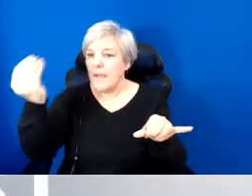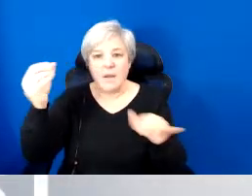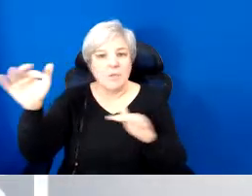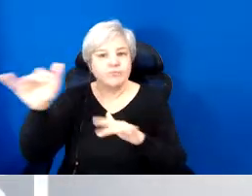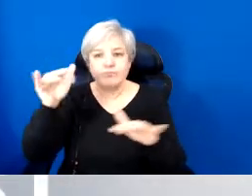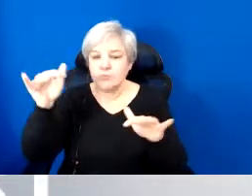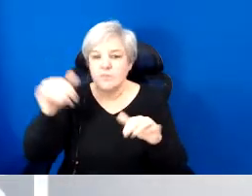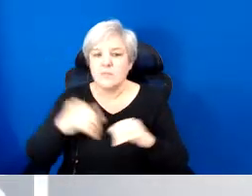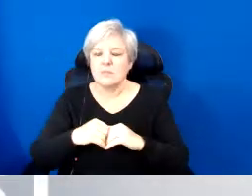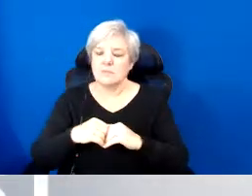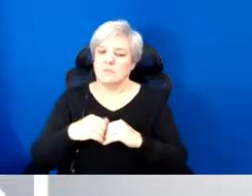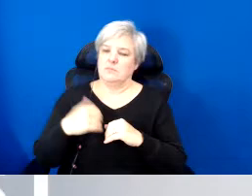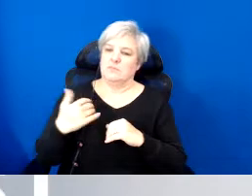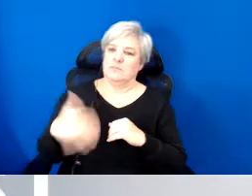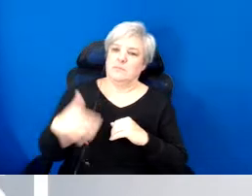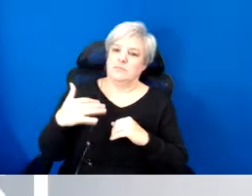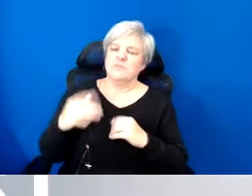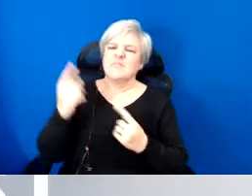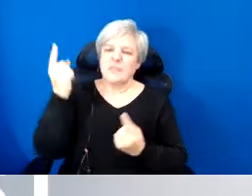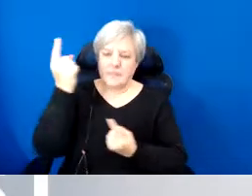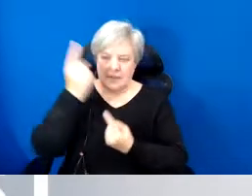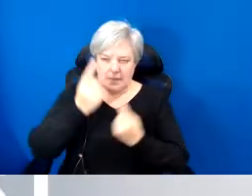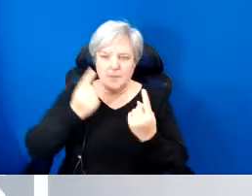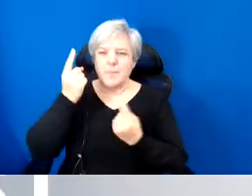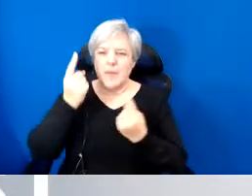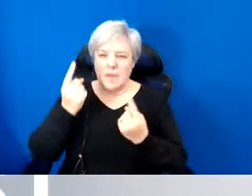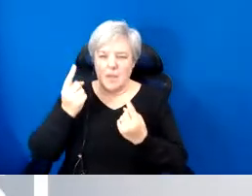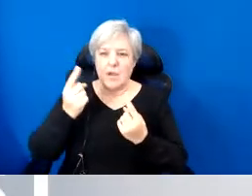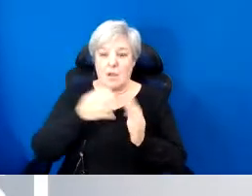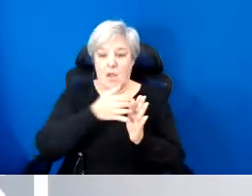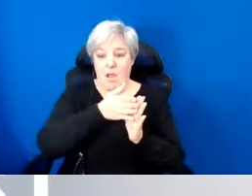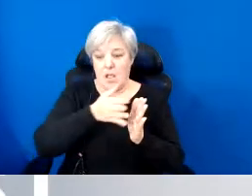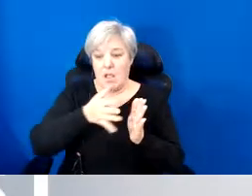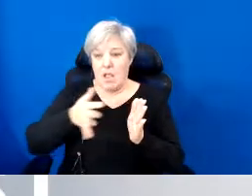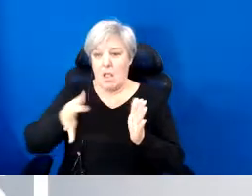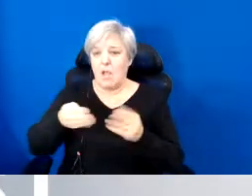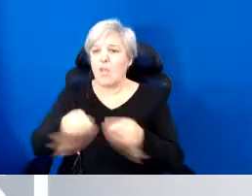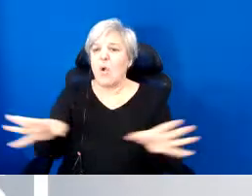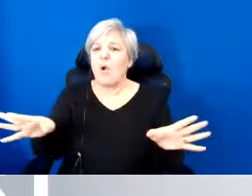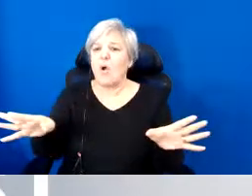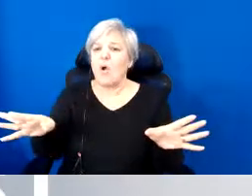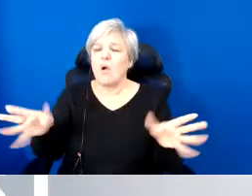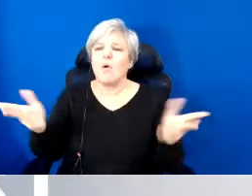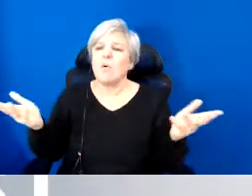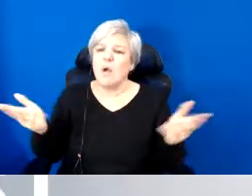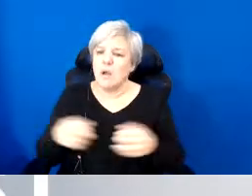Let's take a little bit of an inventory of what was lost. We were reevaluating our situation.